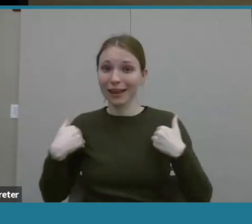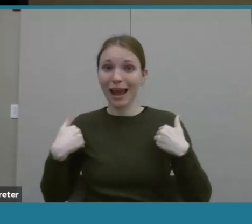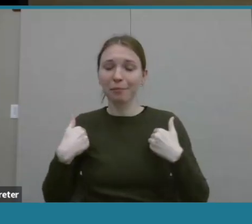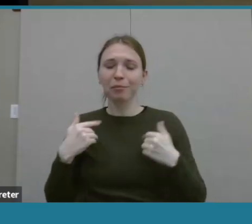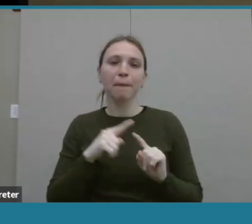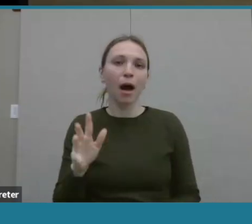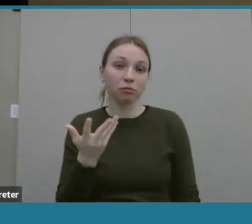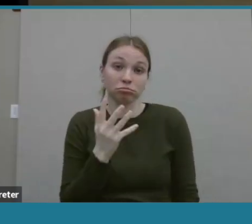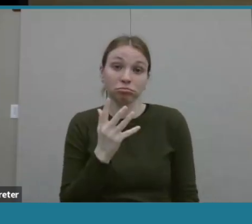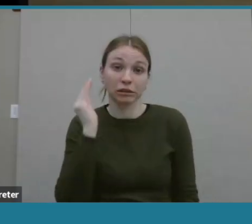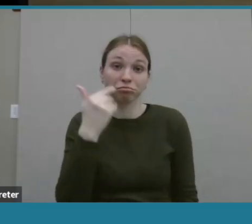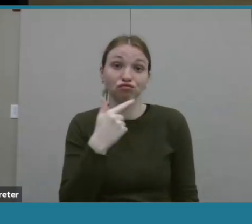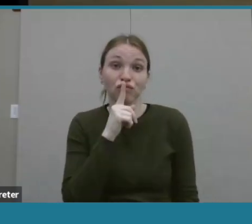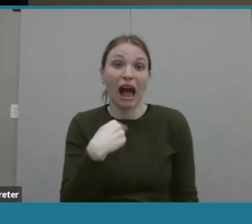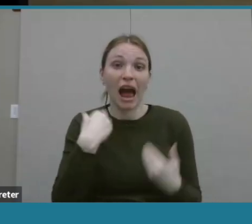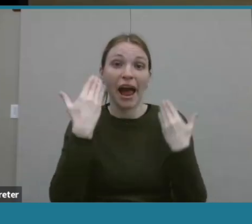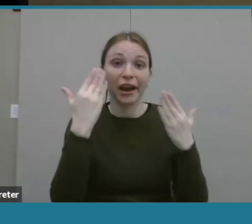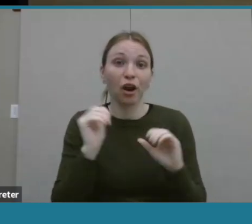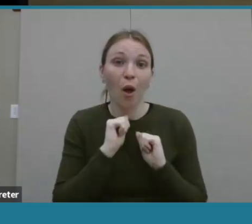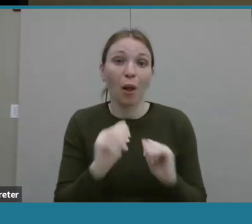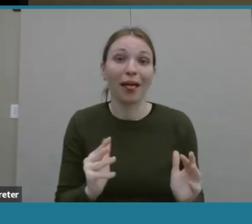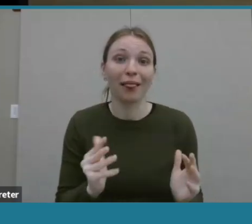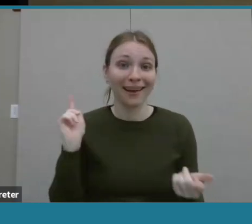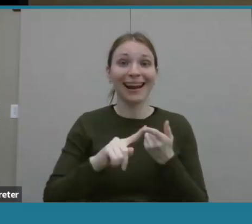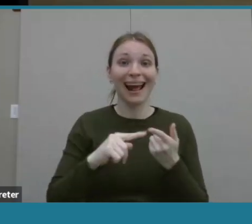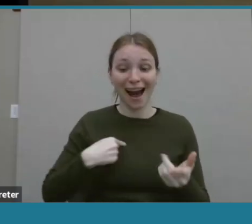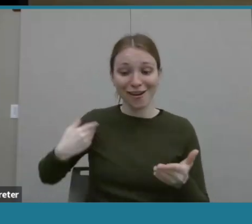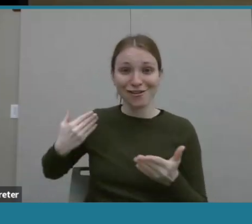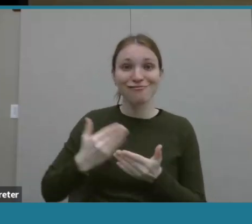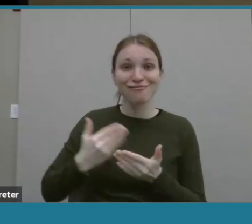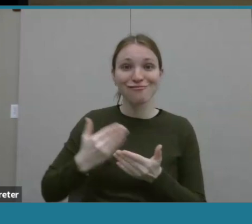Um, until I got here and, um, seeing the animals up close and learning more